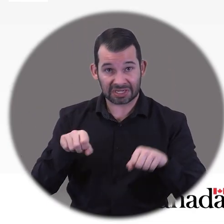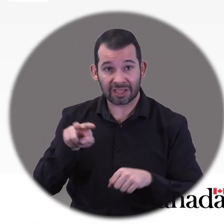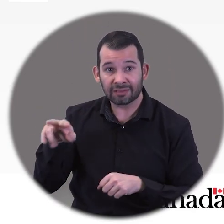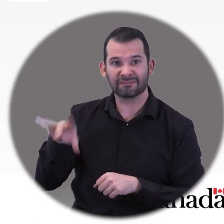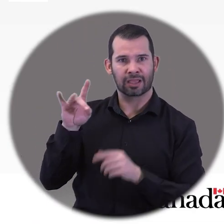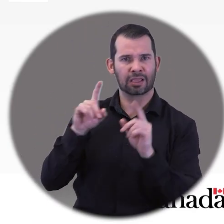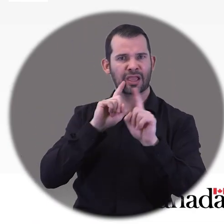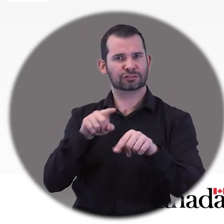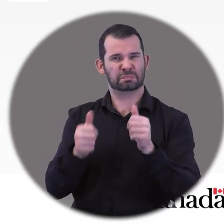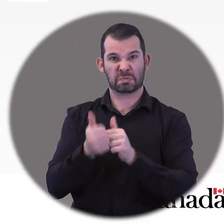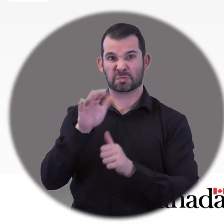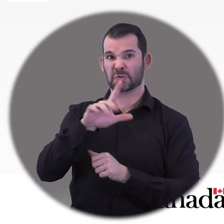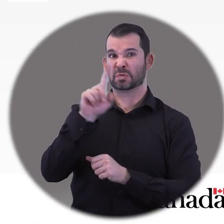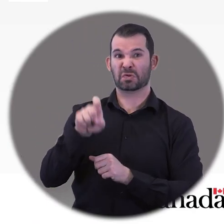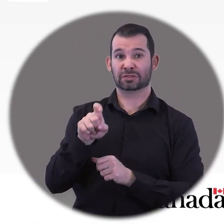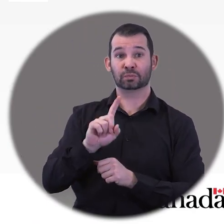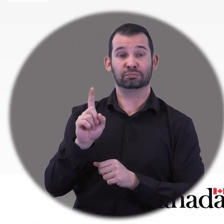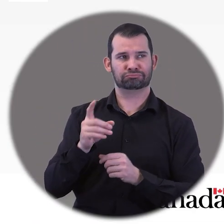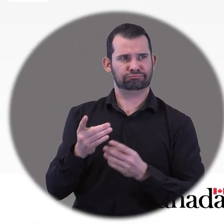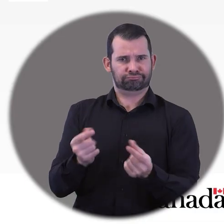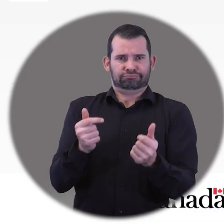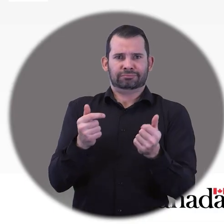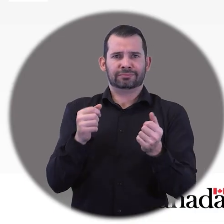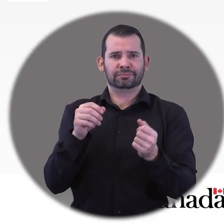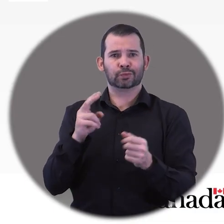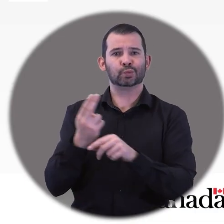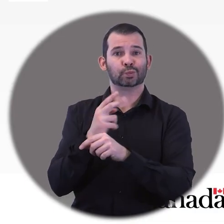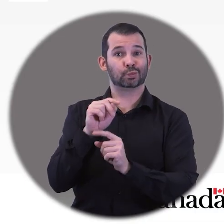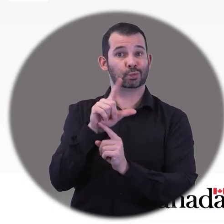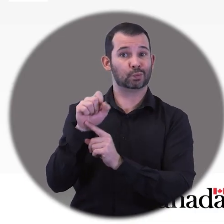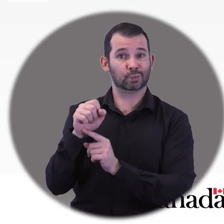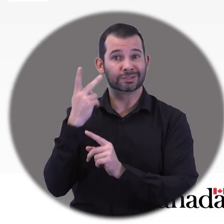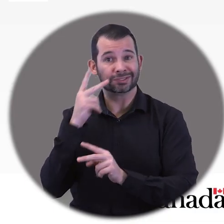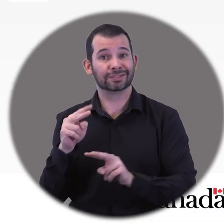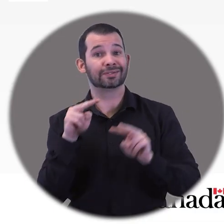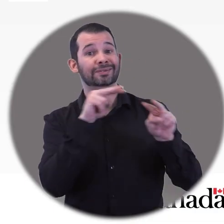to most of your questions in minutes by using the tools found at